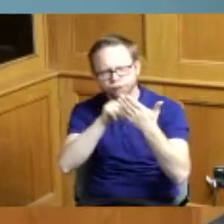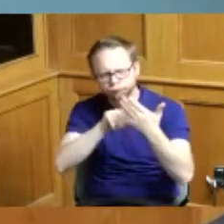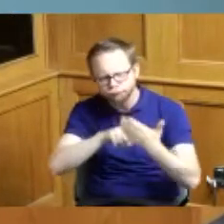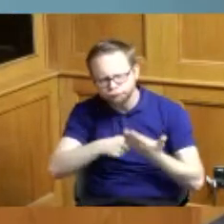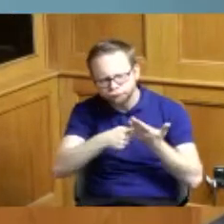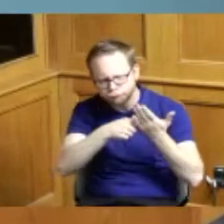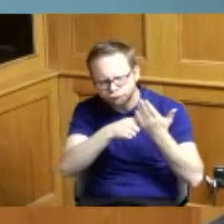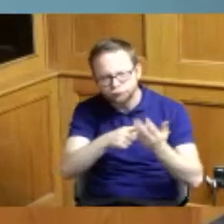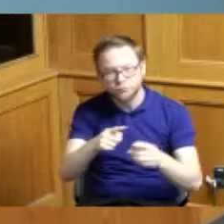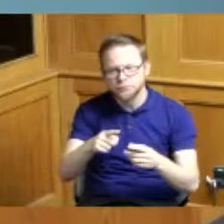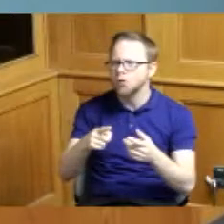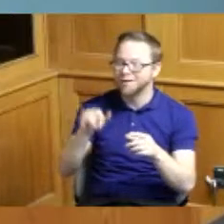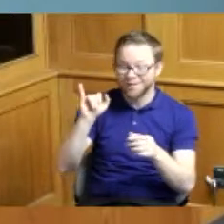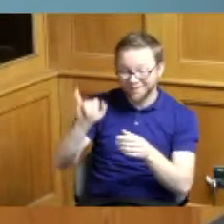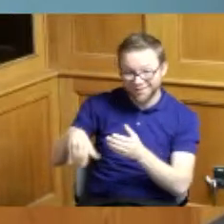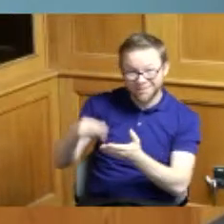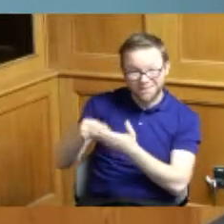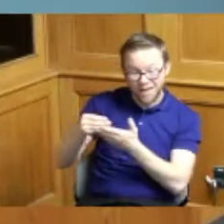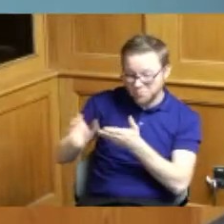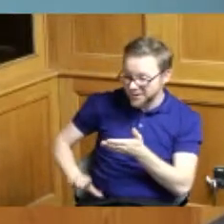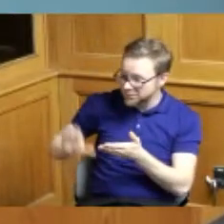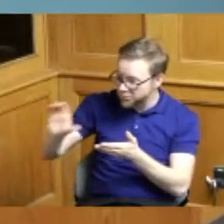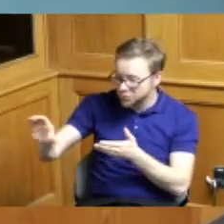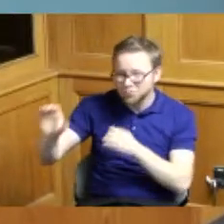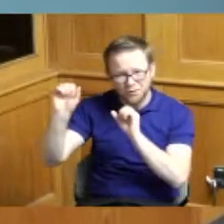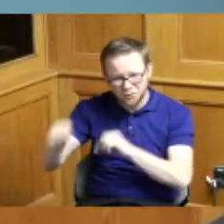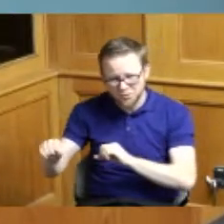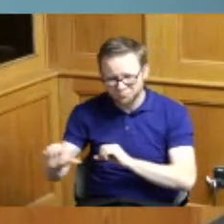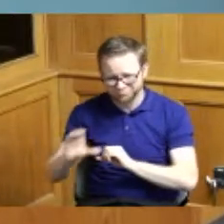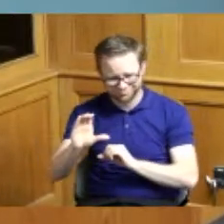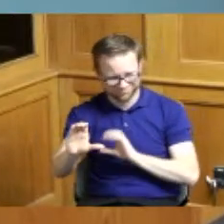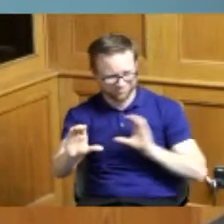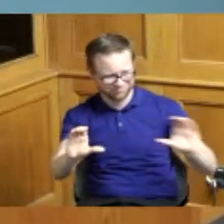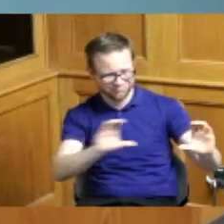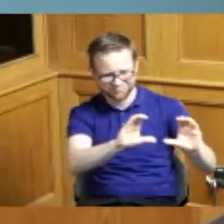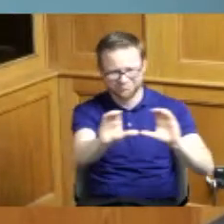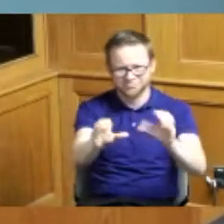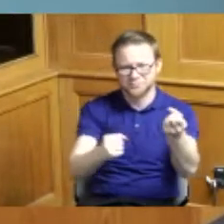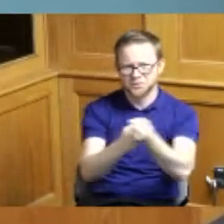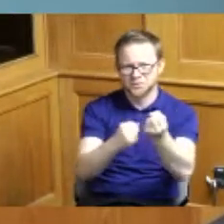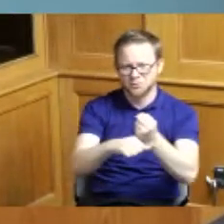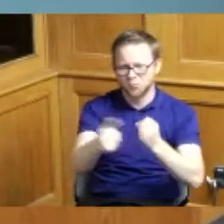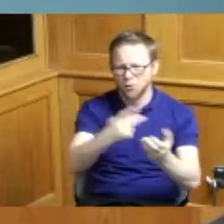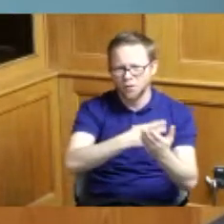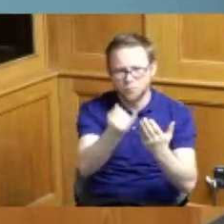different places uh we're talking about uh you know if other requests come as I said earlier